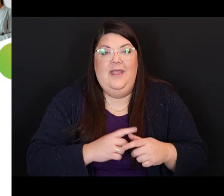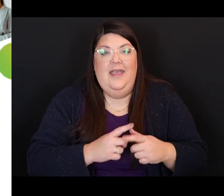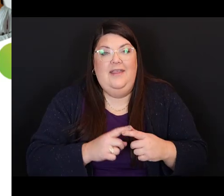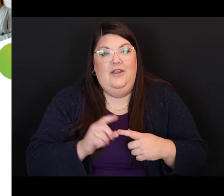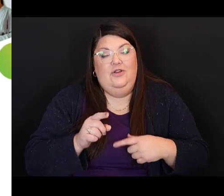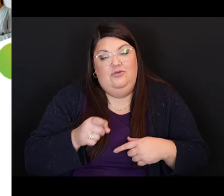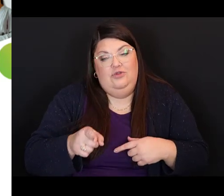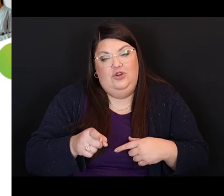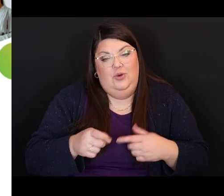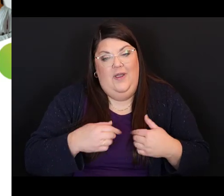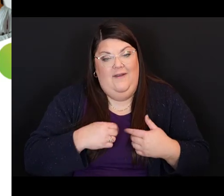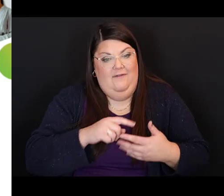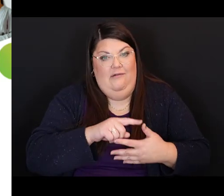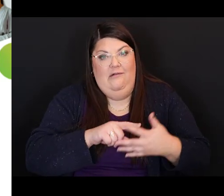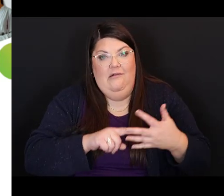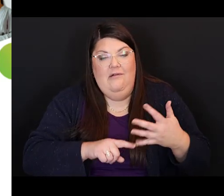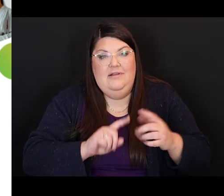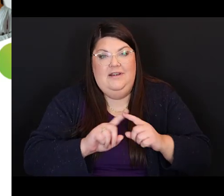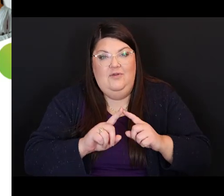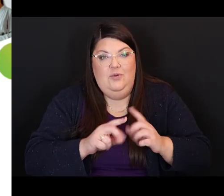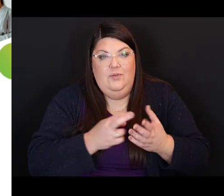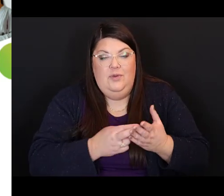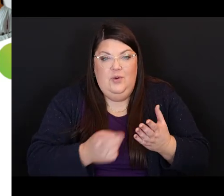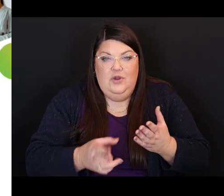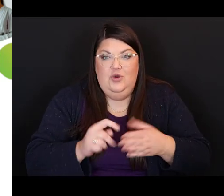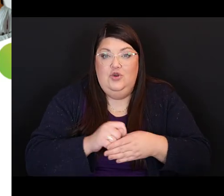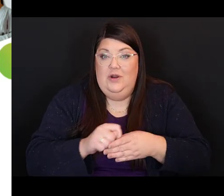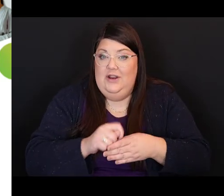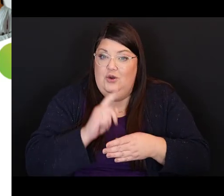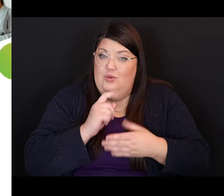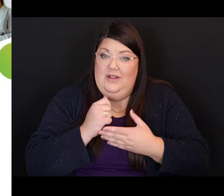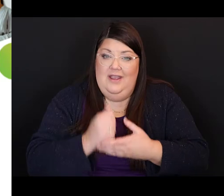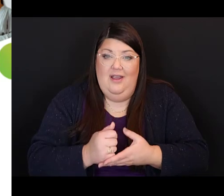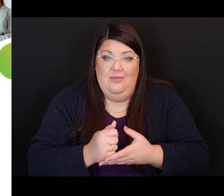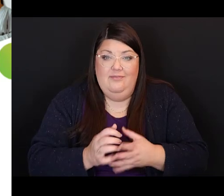you're presented with all of these resources and trainings at your fingertips that can really help.